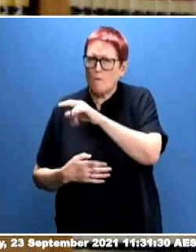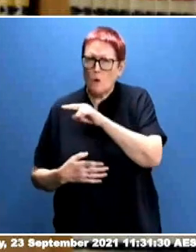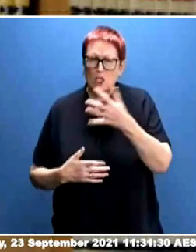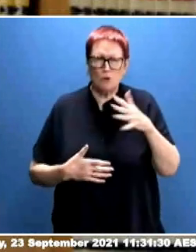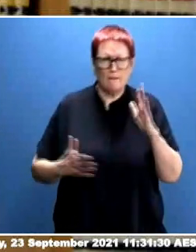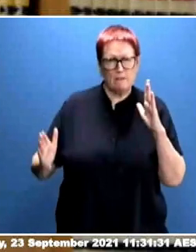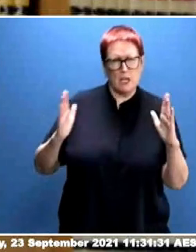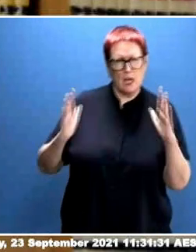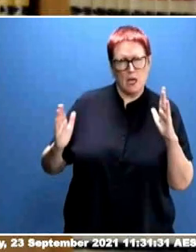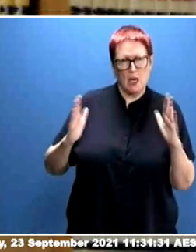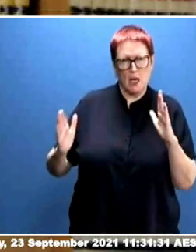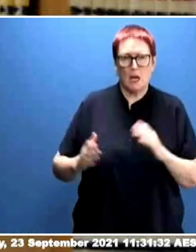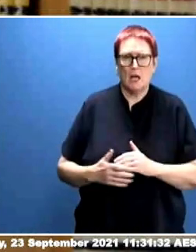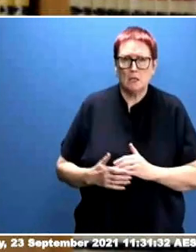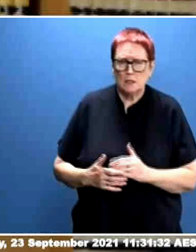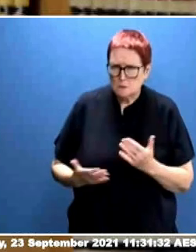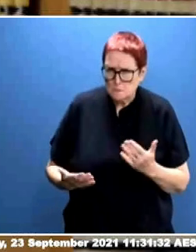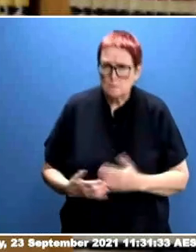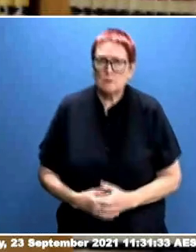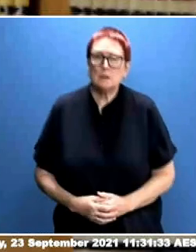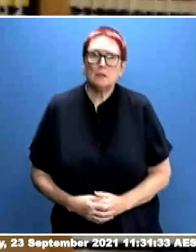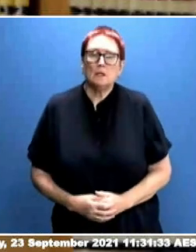Sorry, please continue. No, and I was just going to say,